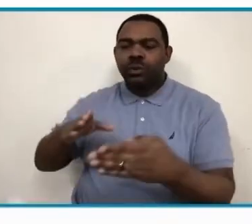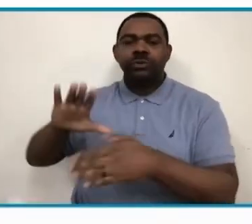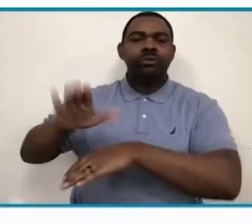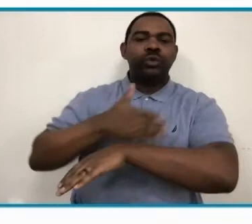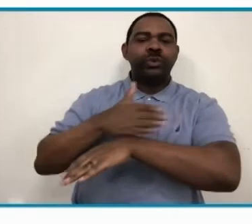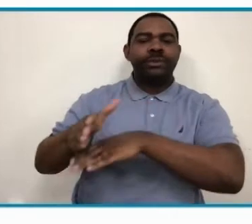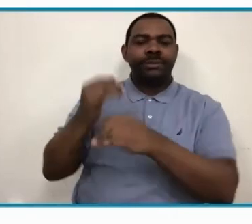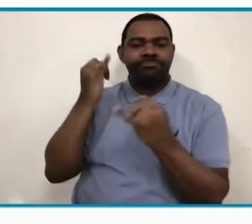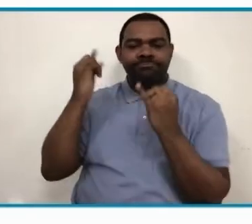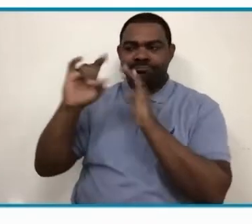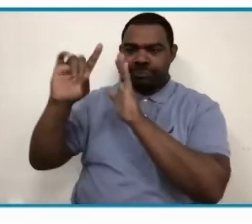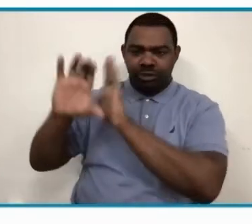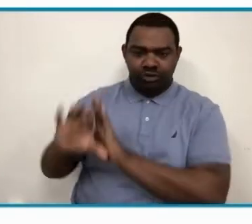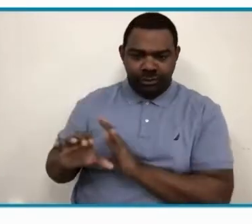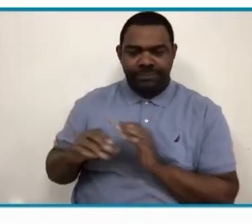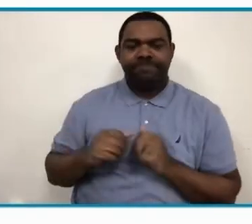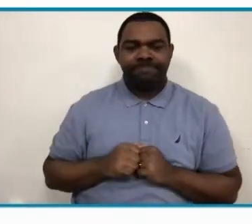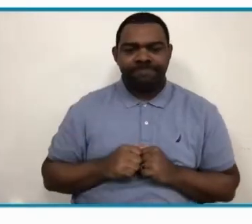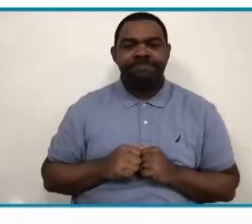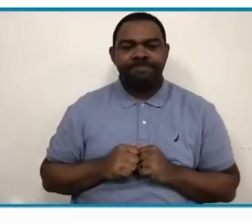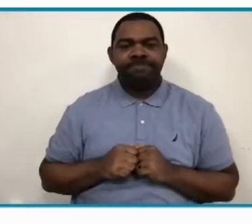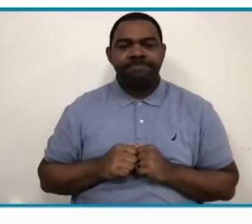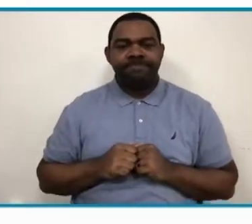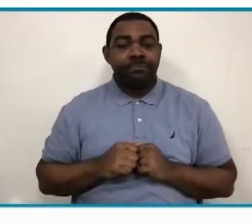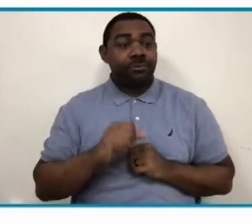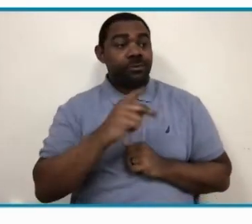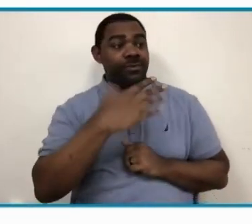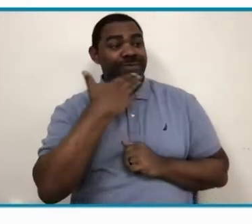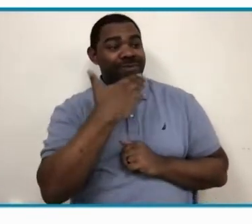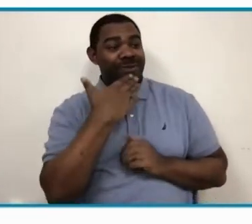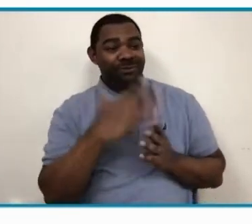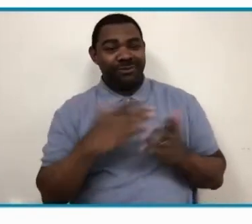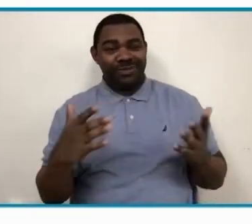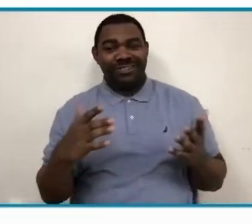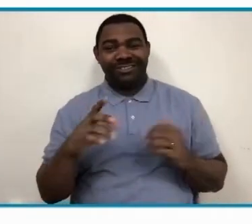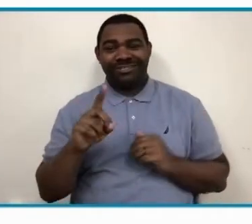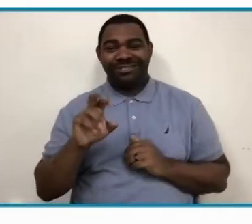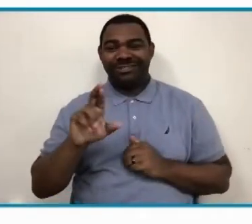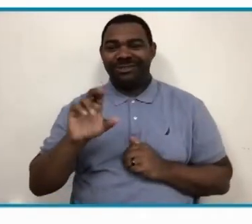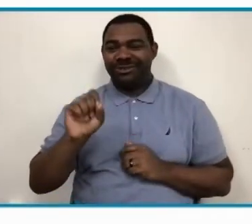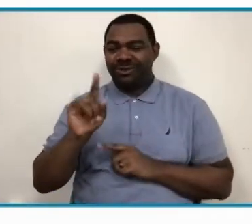Wonderful, thank you so much Dr. Story and we'll look forward to hearing a little more from you shortly.